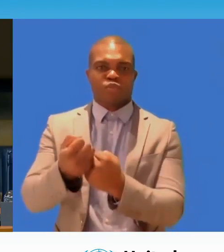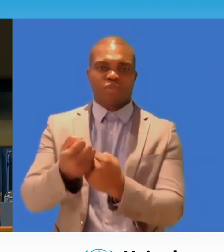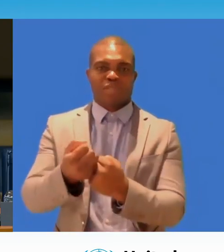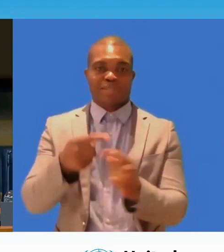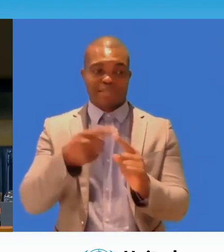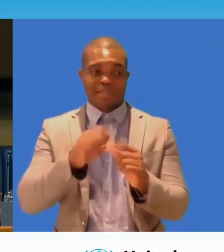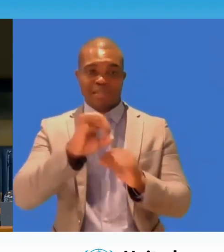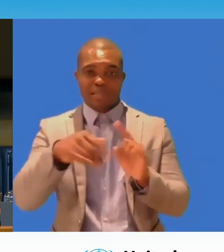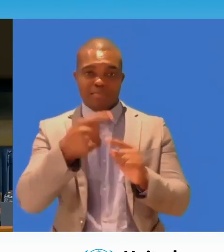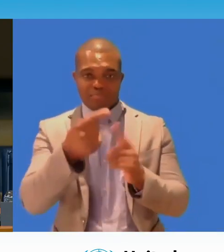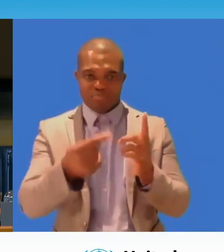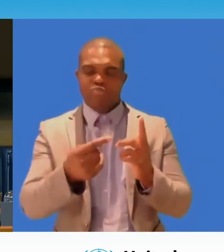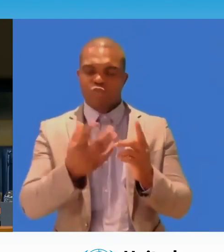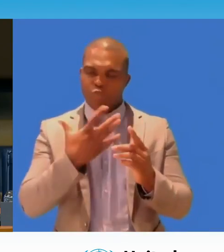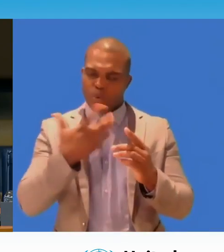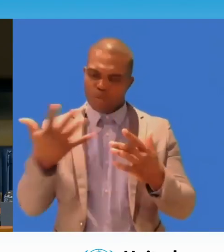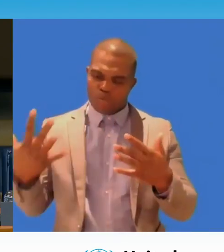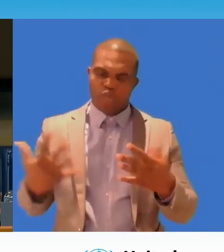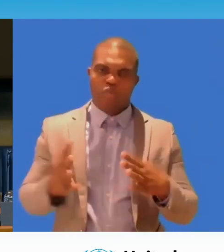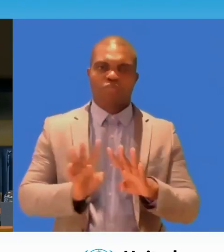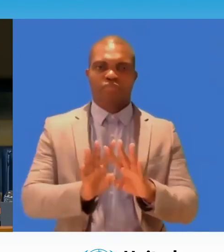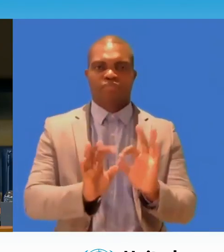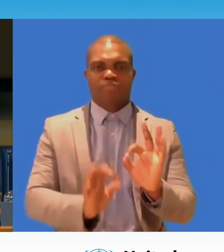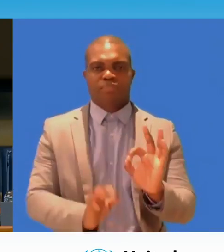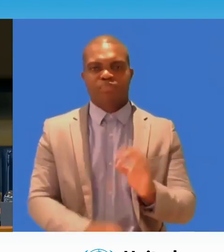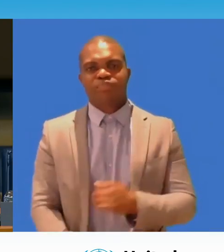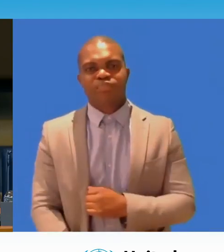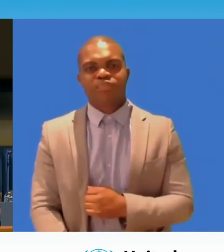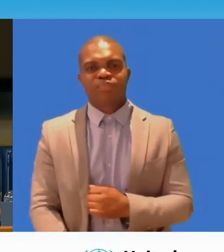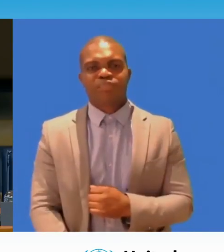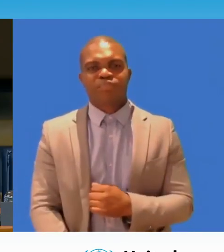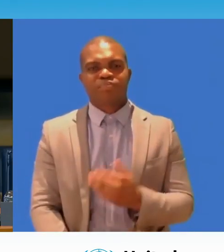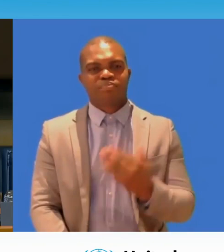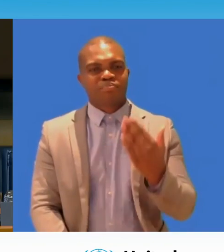statement and now I give the floor to the distinguished representative of Russian